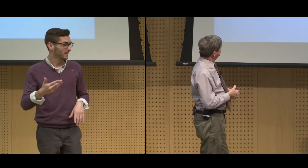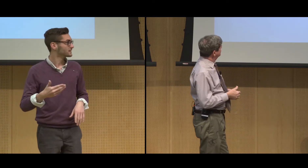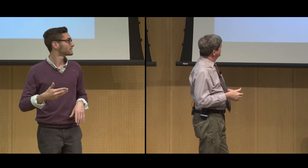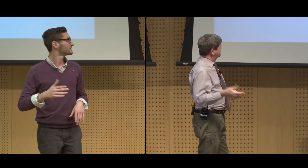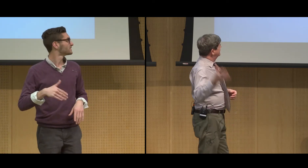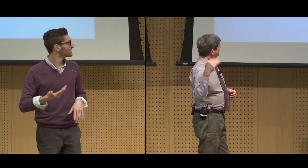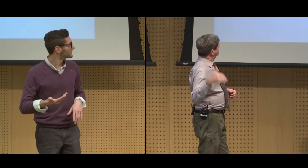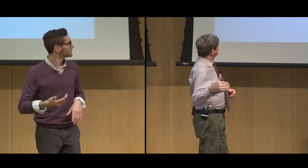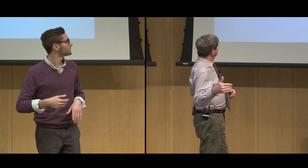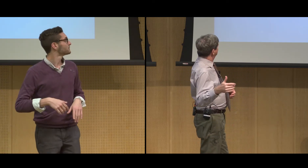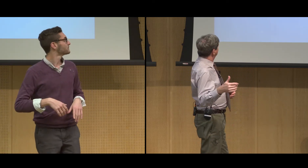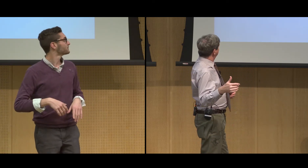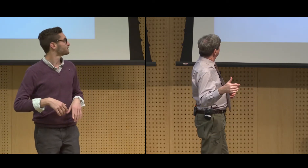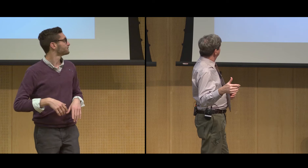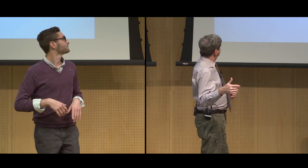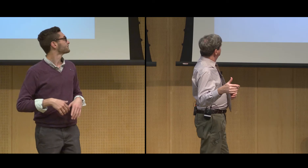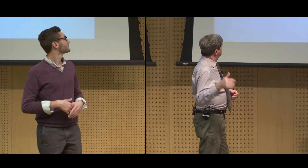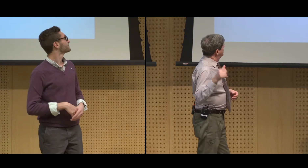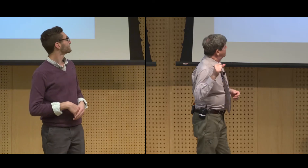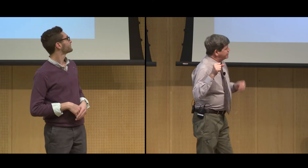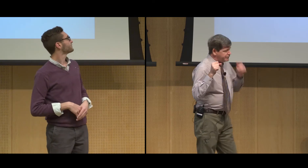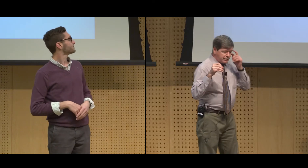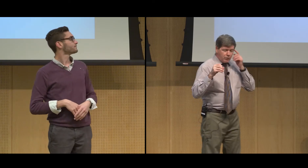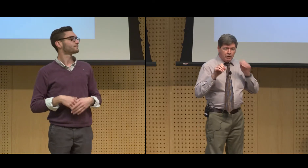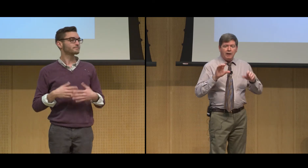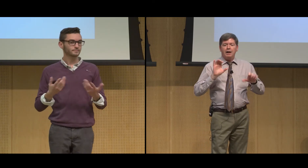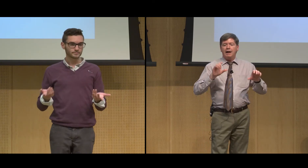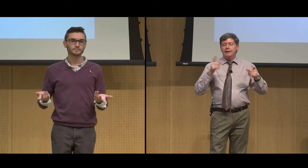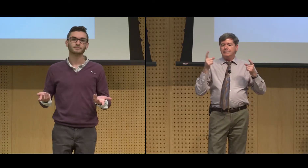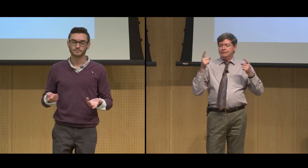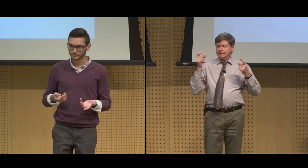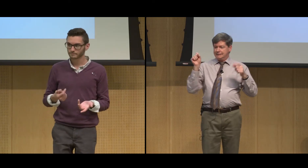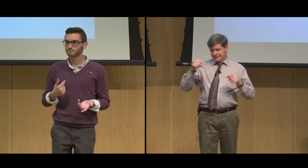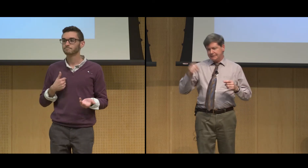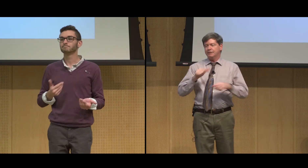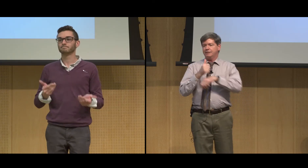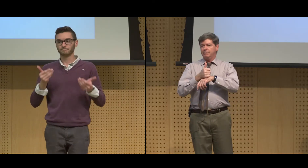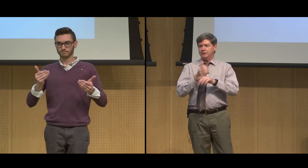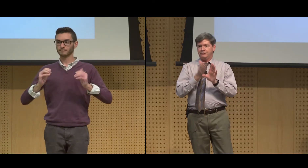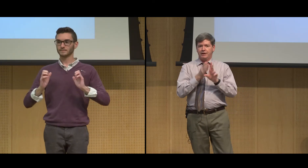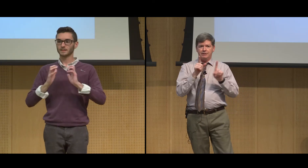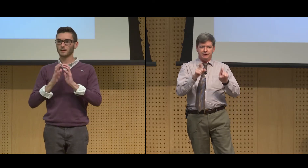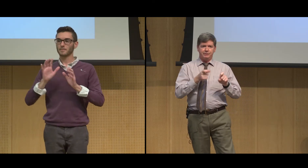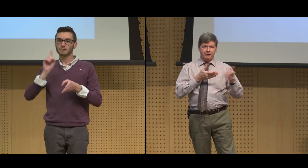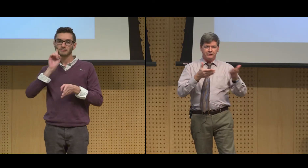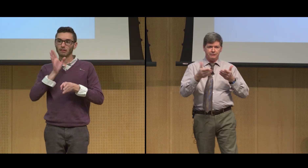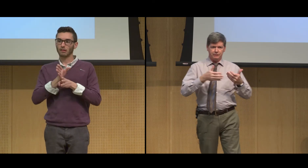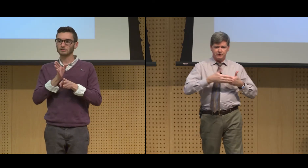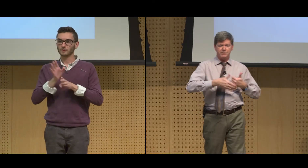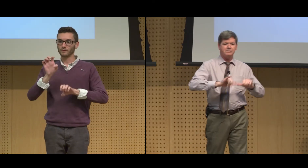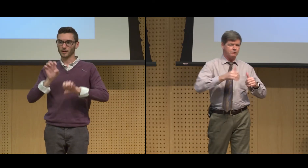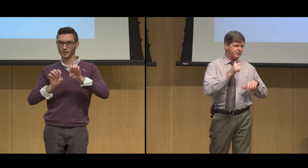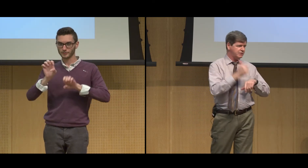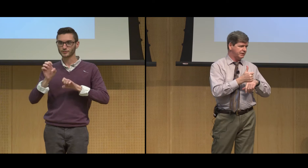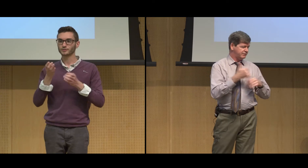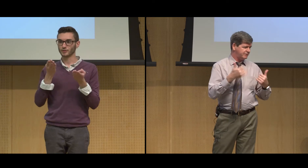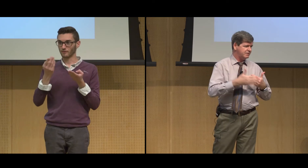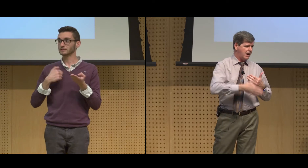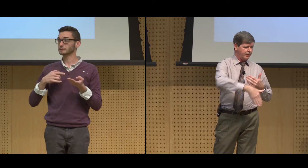Next, please. So I did establish the Psychological Testing Service, which--which still exists now,